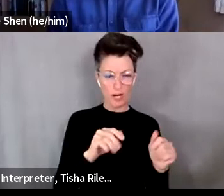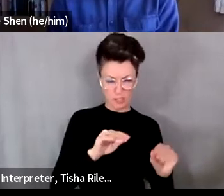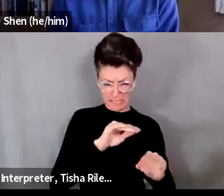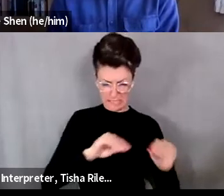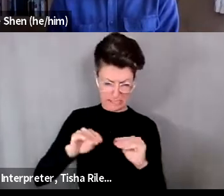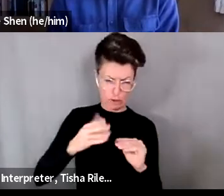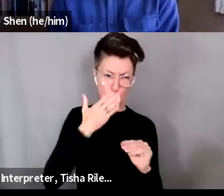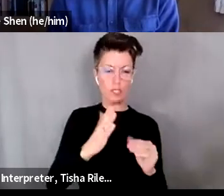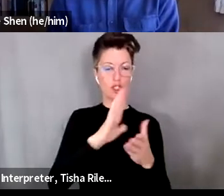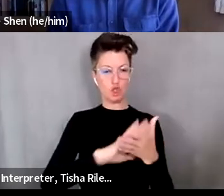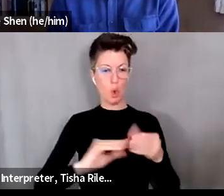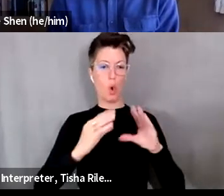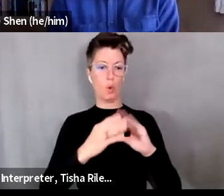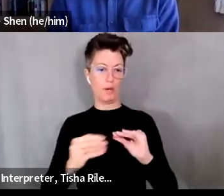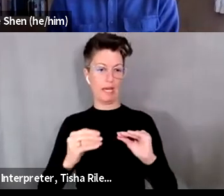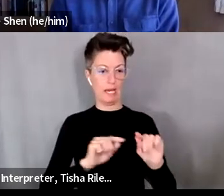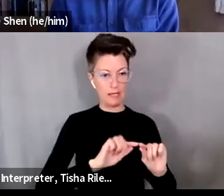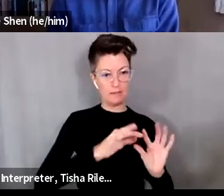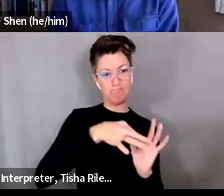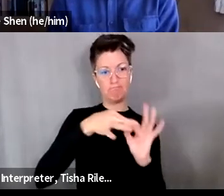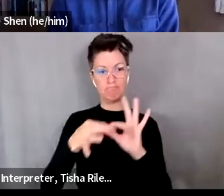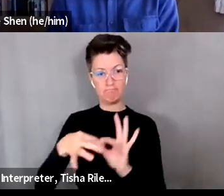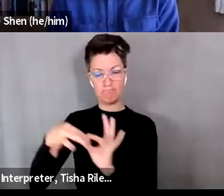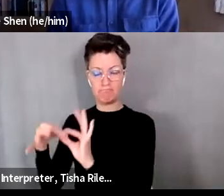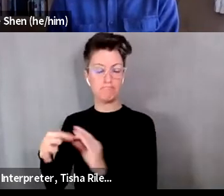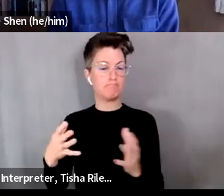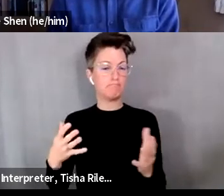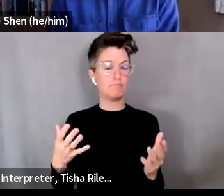What is the story that we're telling? What were your biggest challenges and,